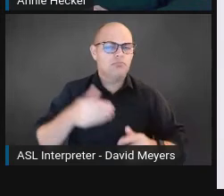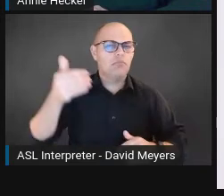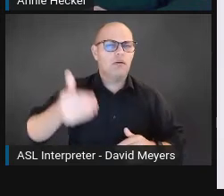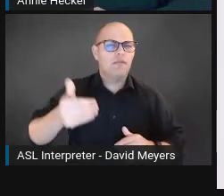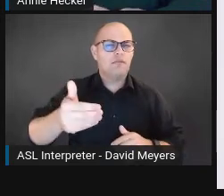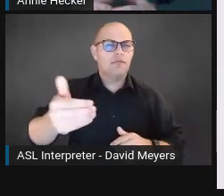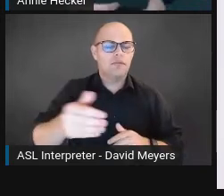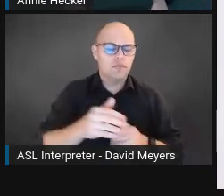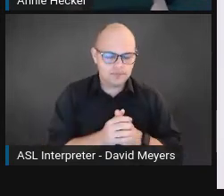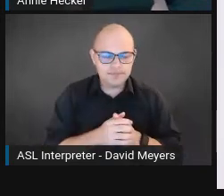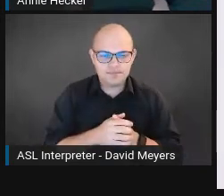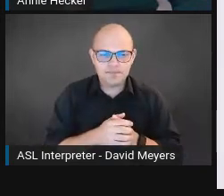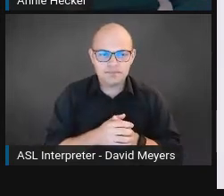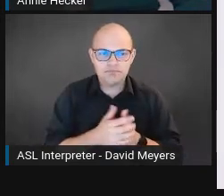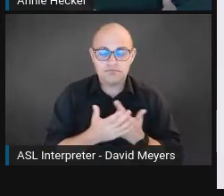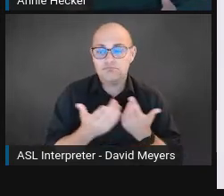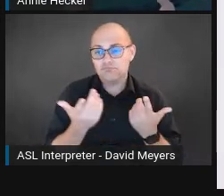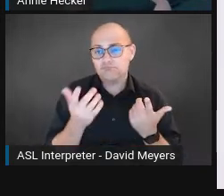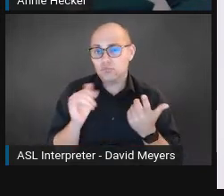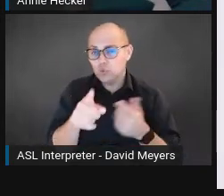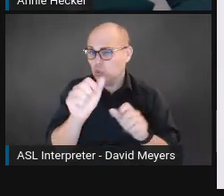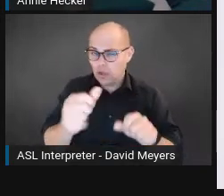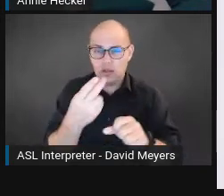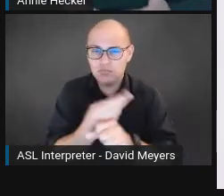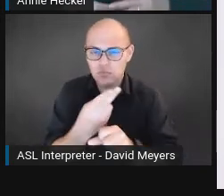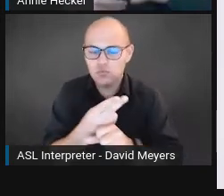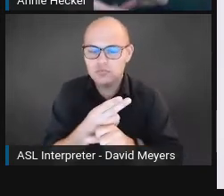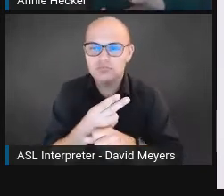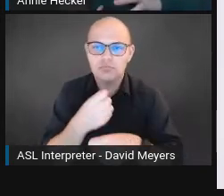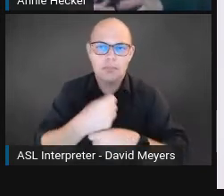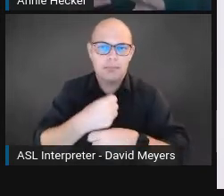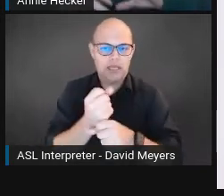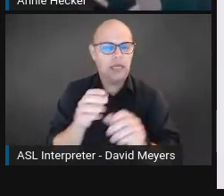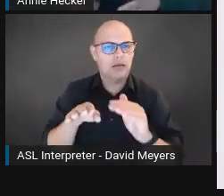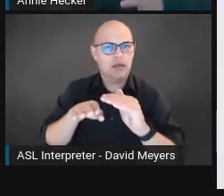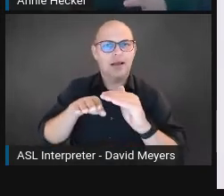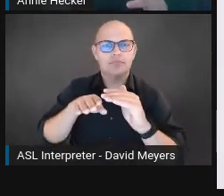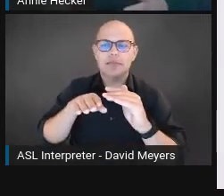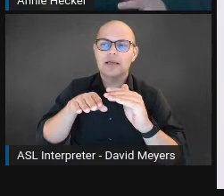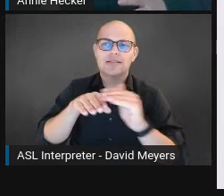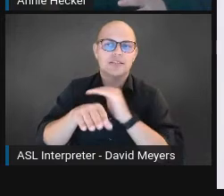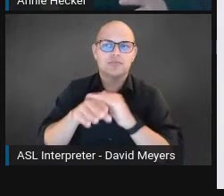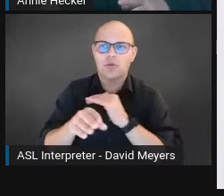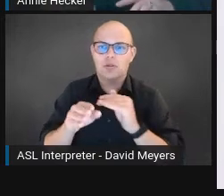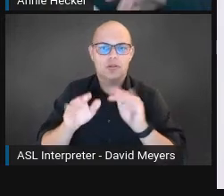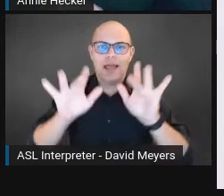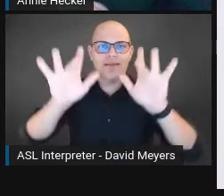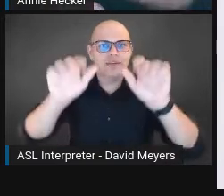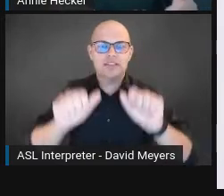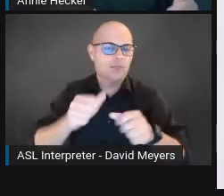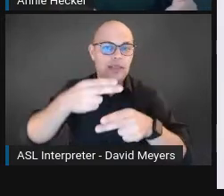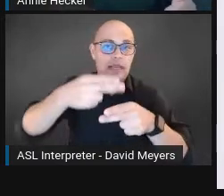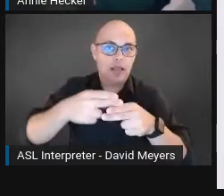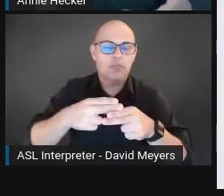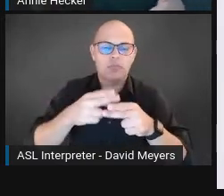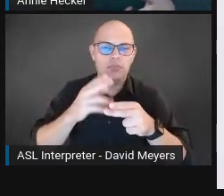It's an attribute that you can use to add an invisible and accessible name that you won't see on the screen,